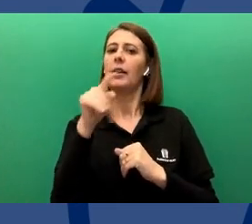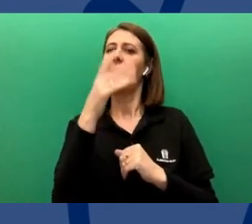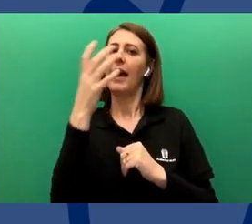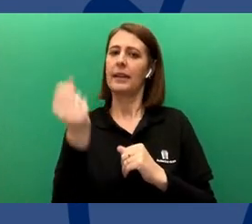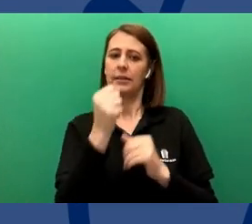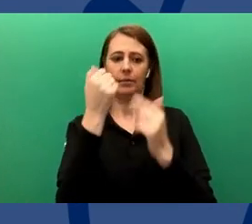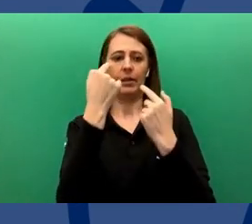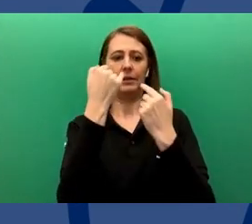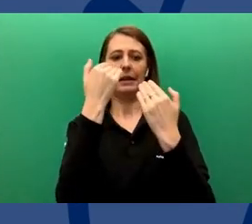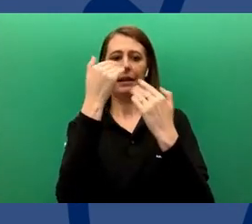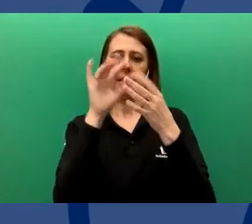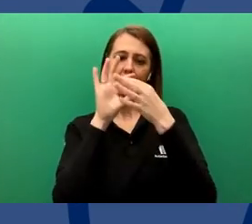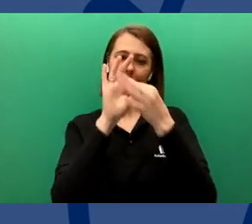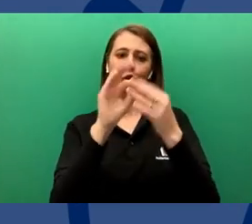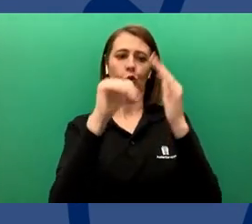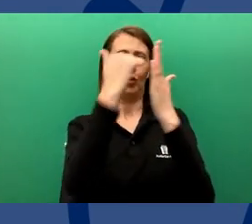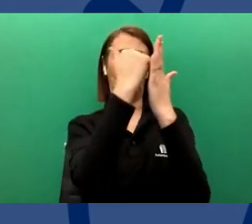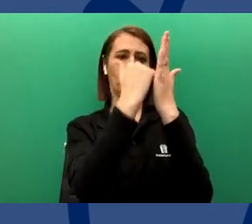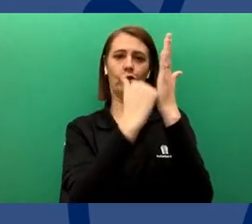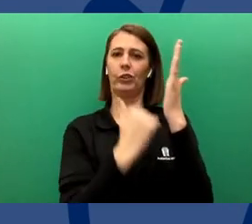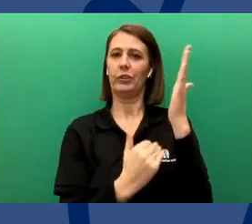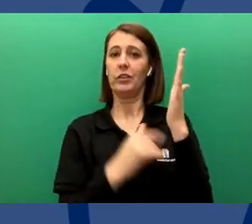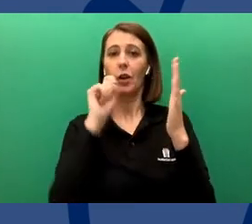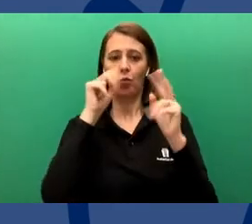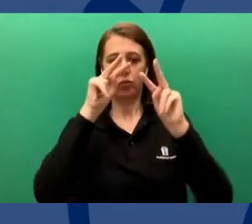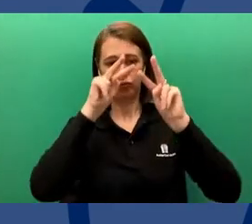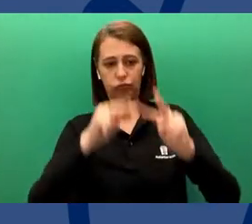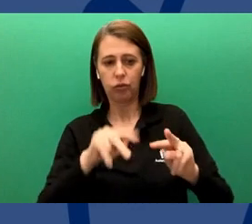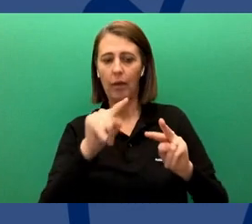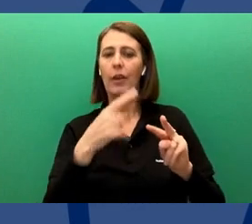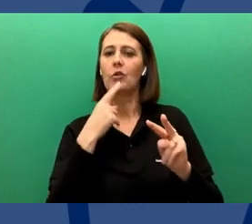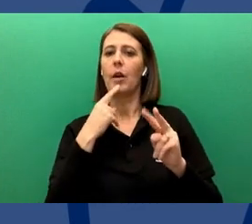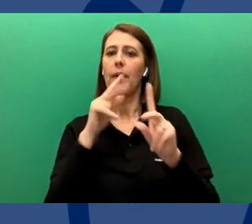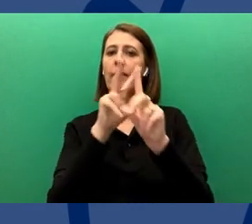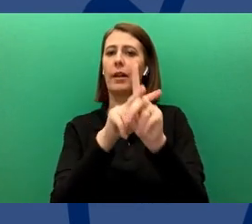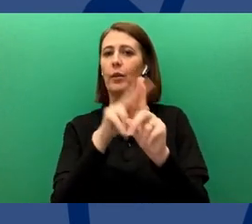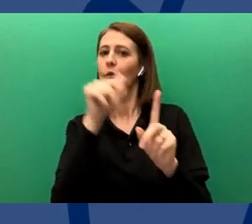And we will look very closely at those types of applications where we know the businesses